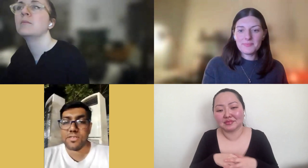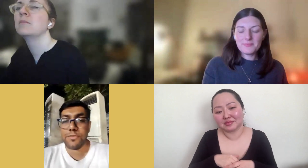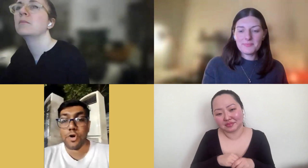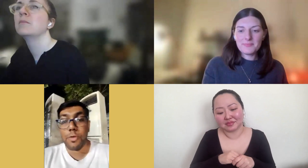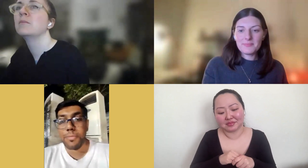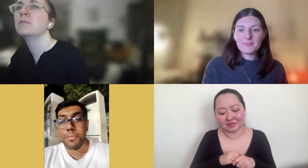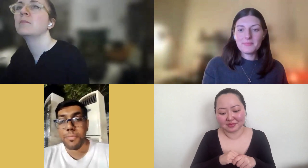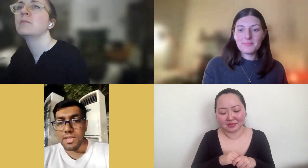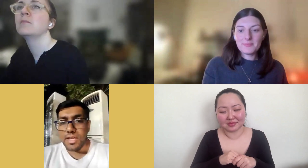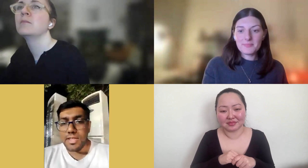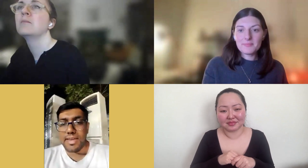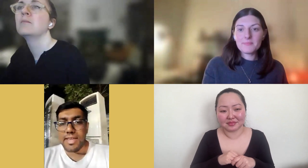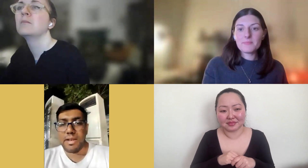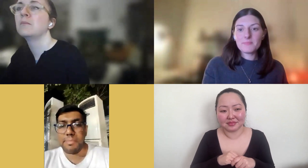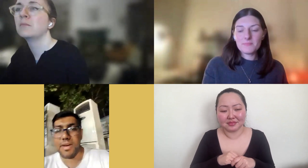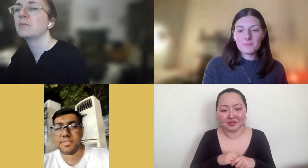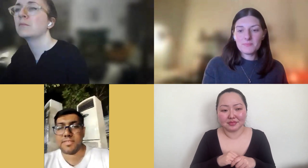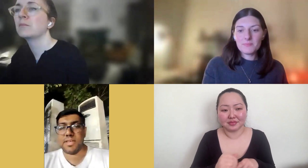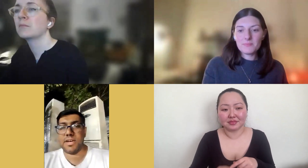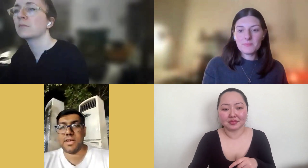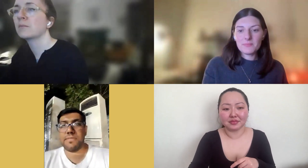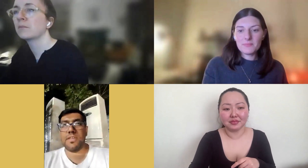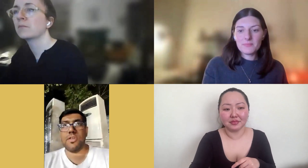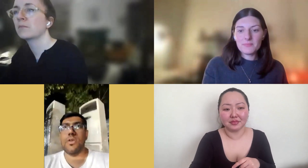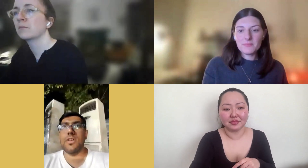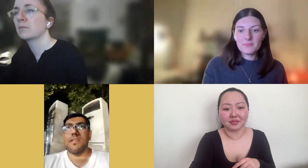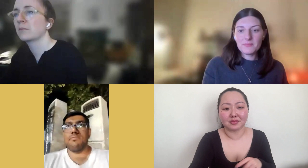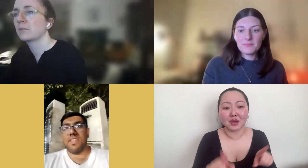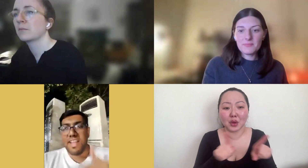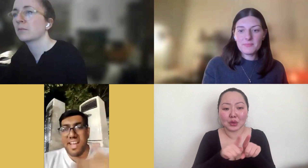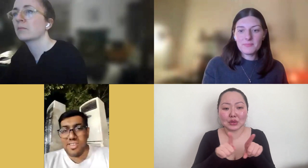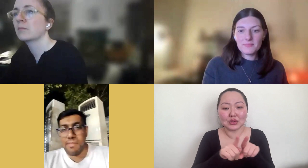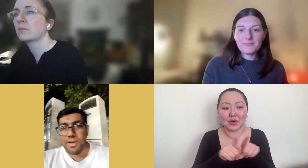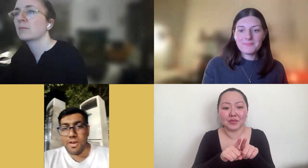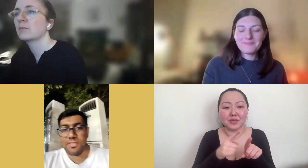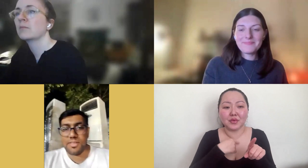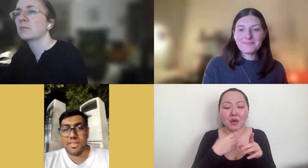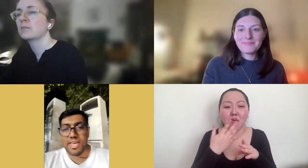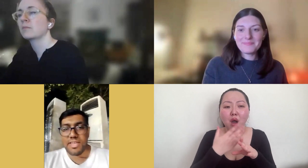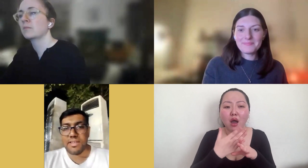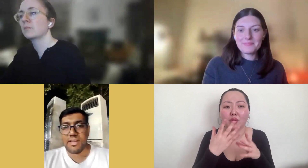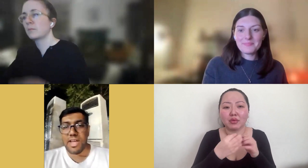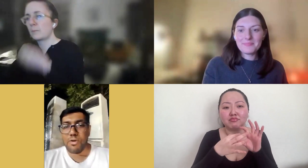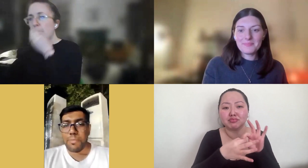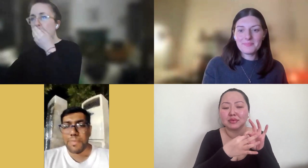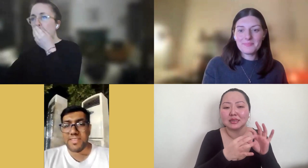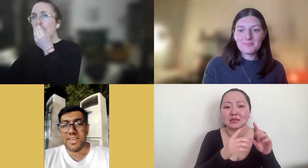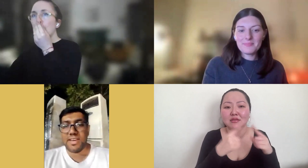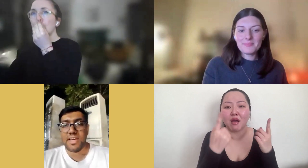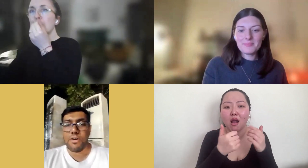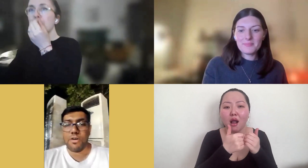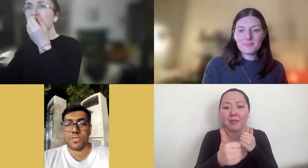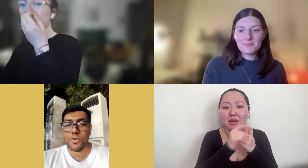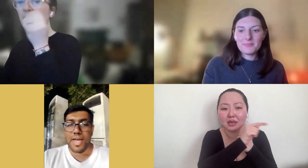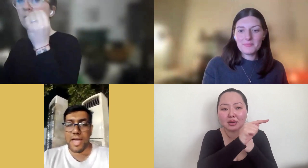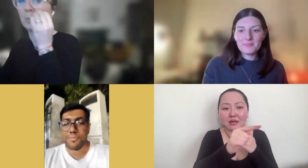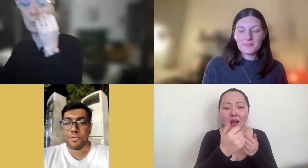kinds of corporates that help us, you know, largely because now corporates in India also have